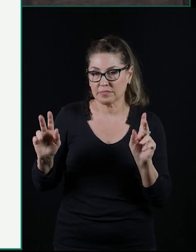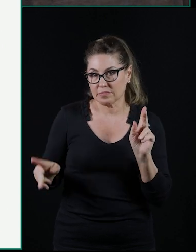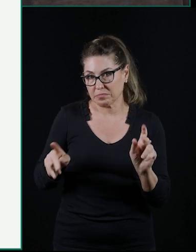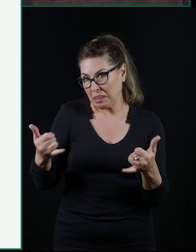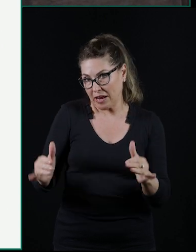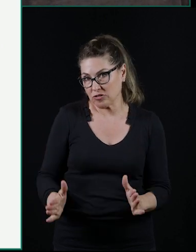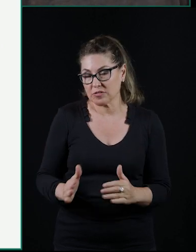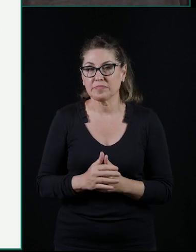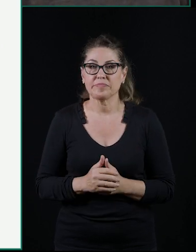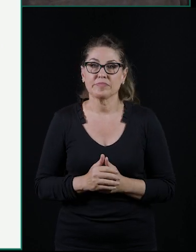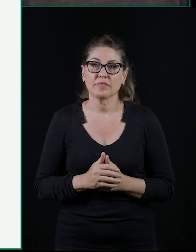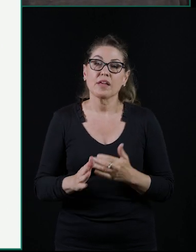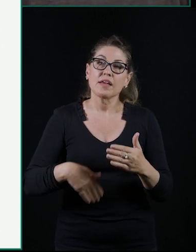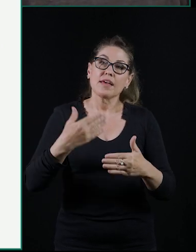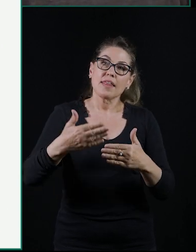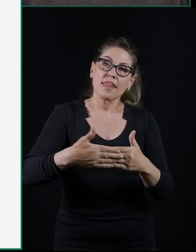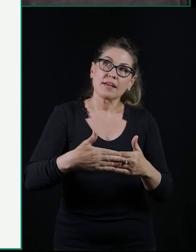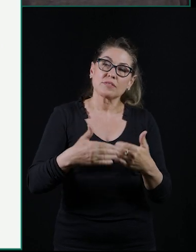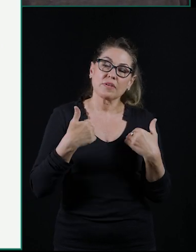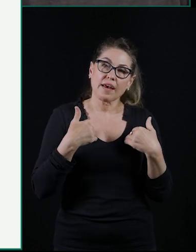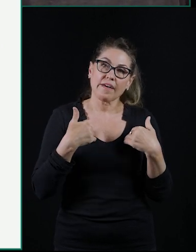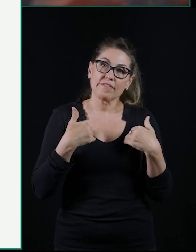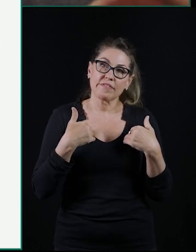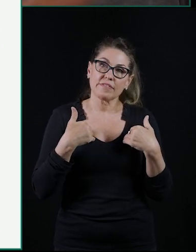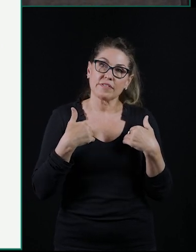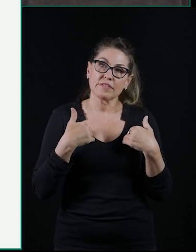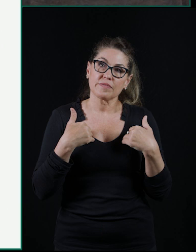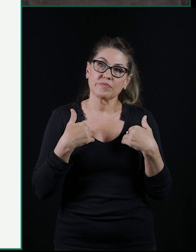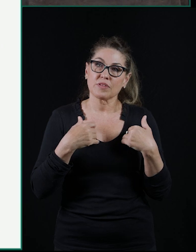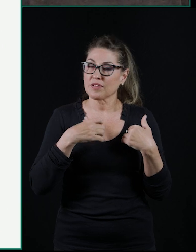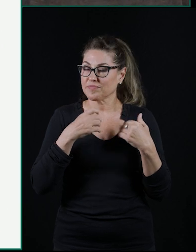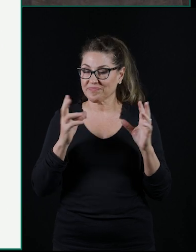And next we have, do not talk to enemies,